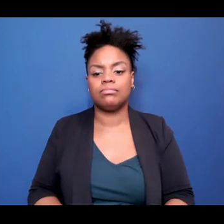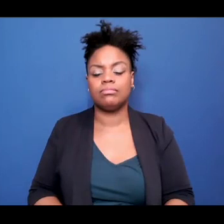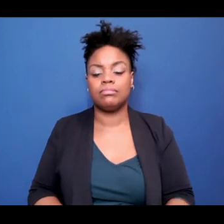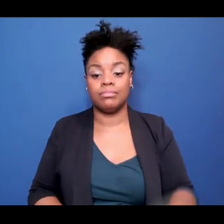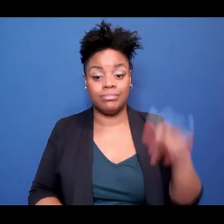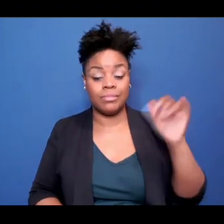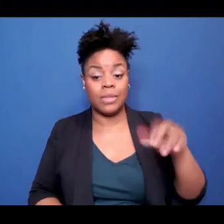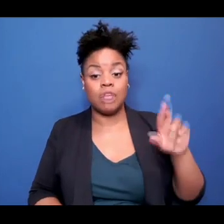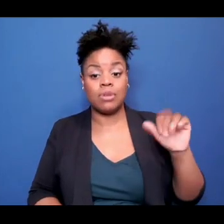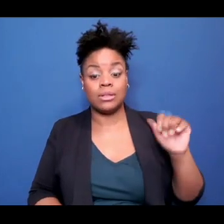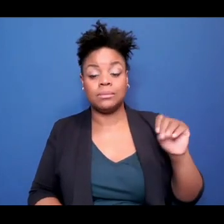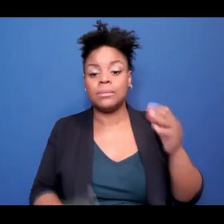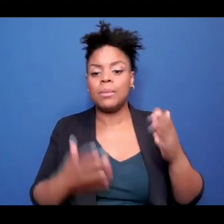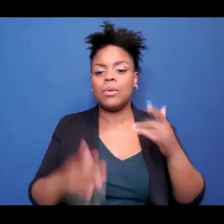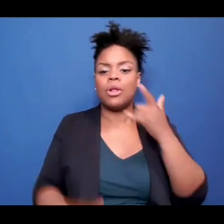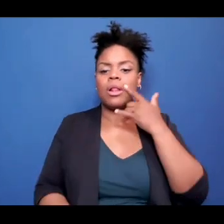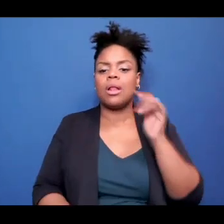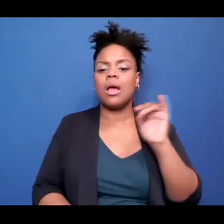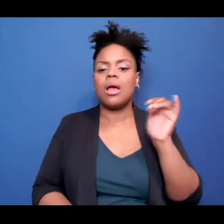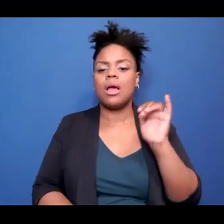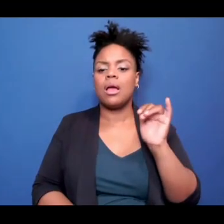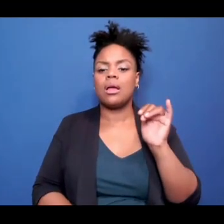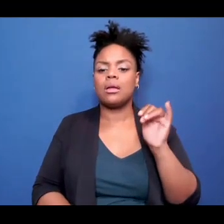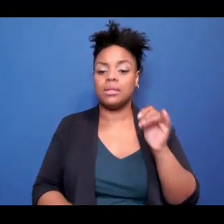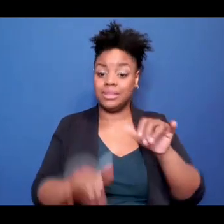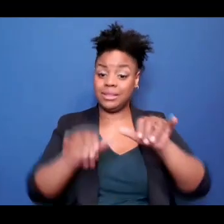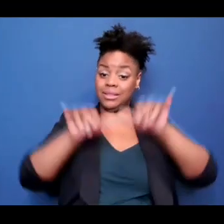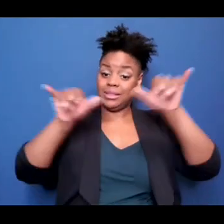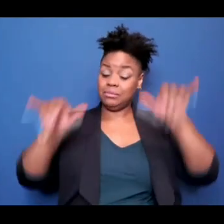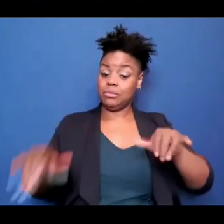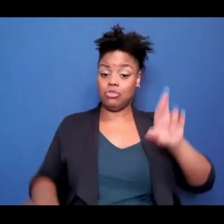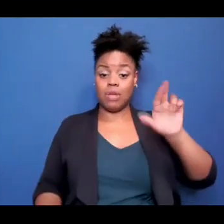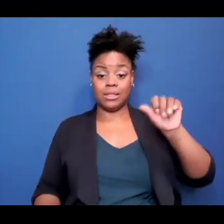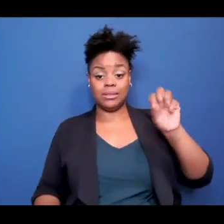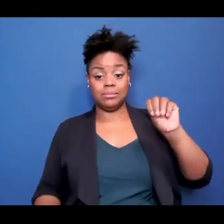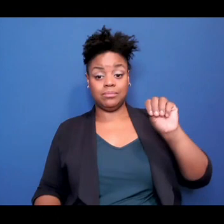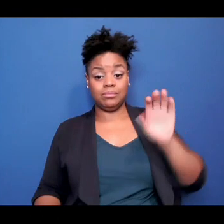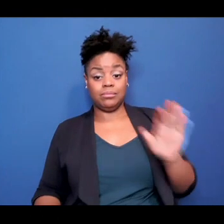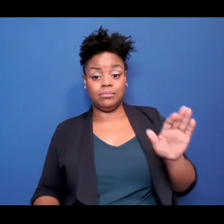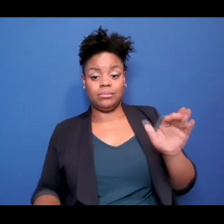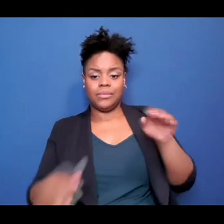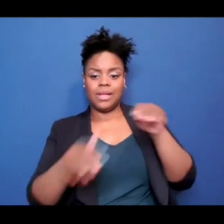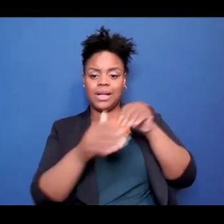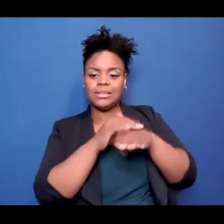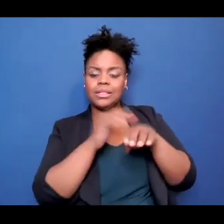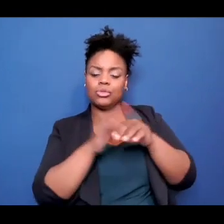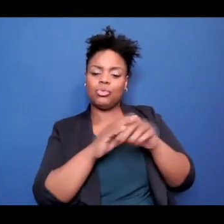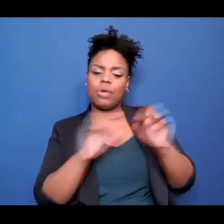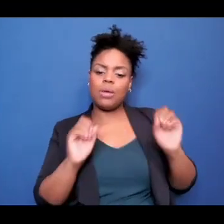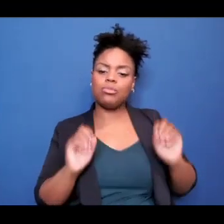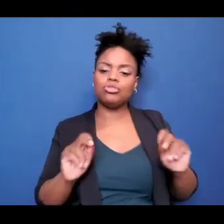AND THAT RACISM MAY TAKE THE SHAPE OF THE DEEPLY INSTITUTIONALIZED RACISM THAT CONSTRAINS OPPORTUNITIES AND